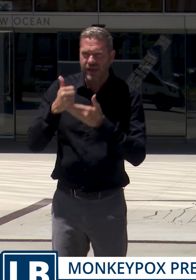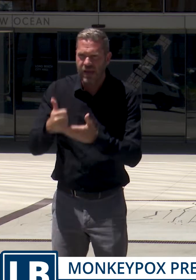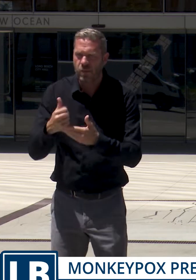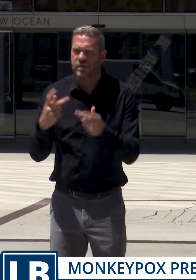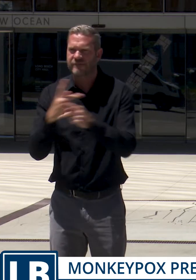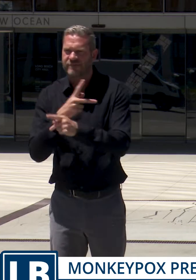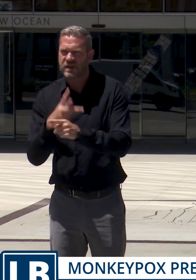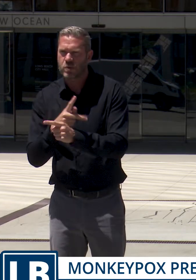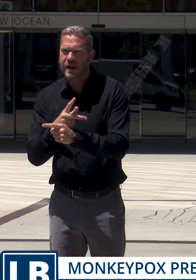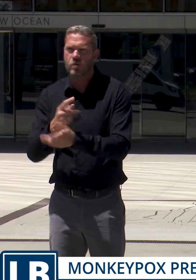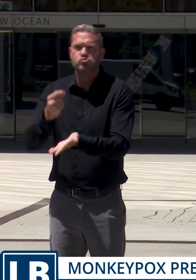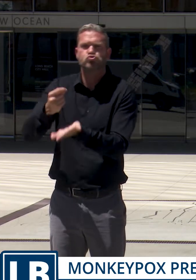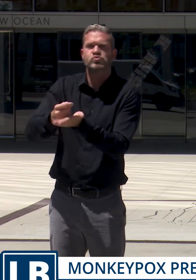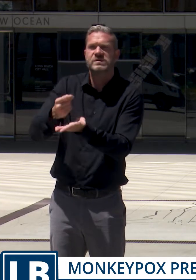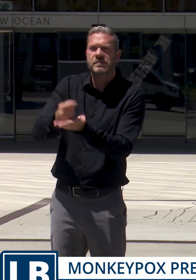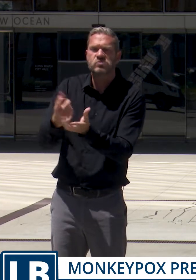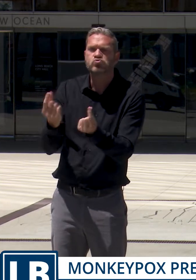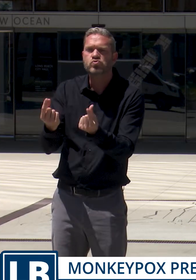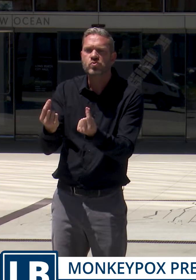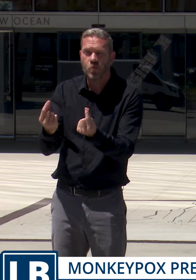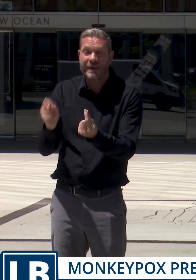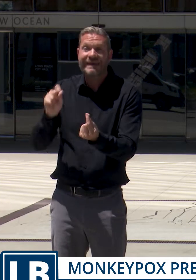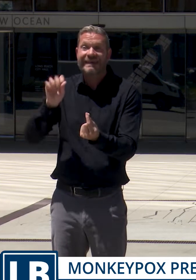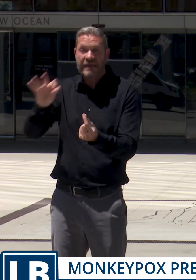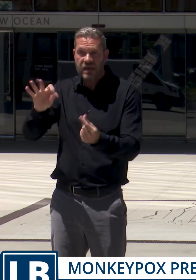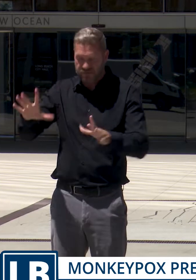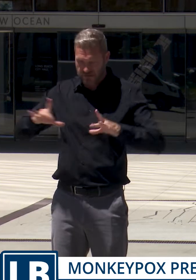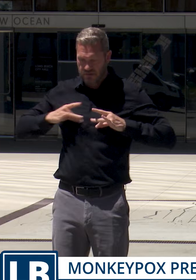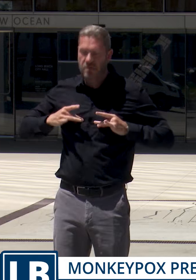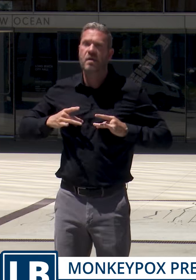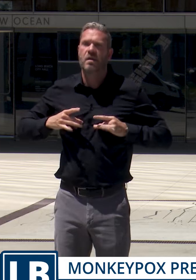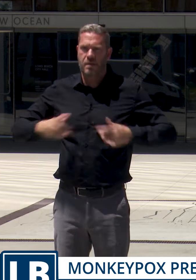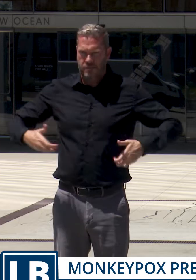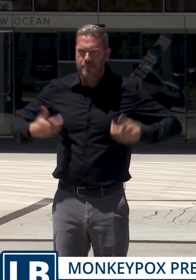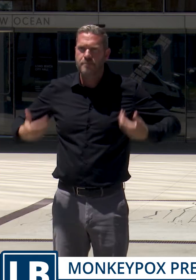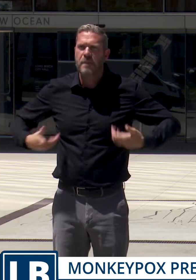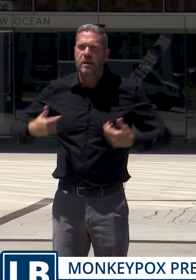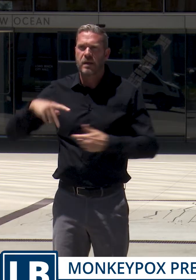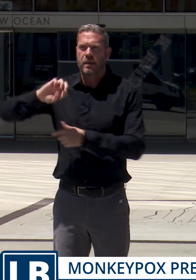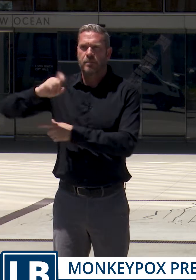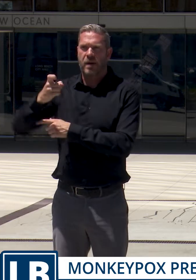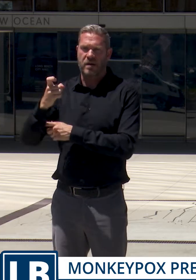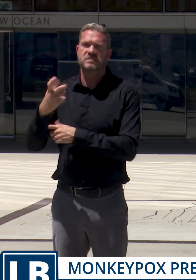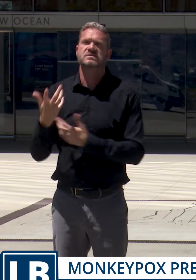those who have monkey pox if you do not have a health care provider and are experiencing